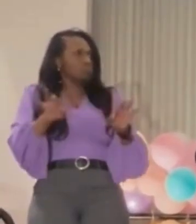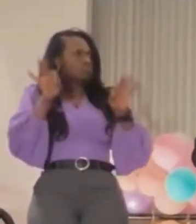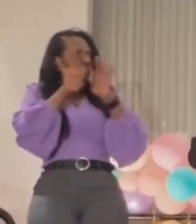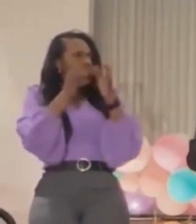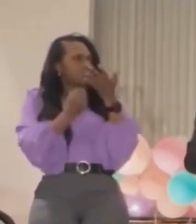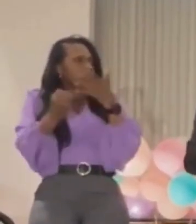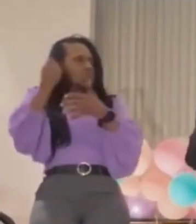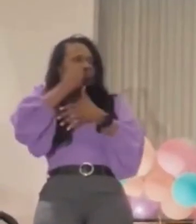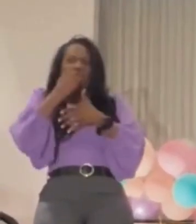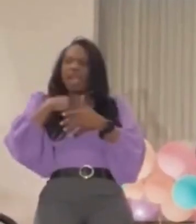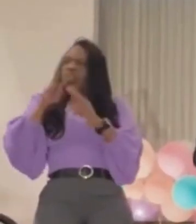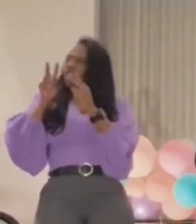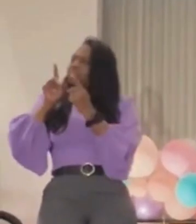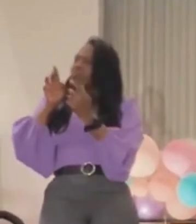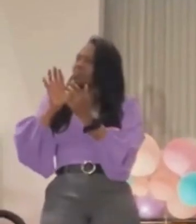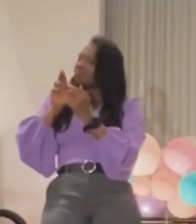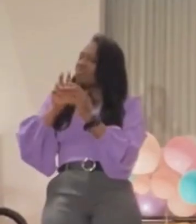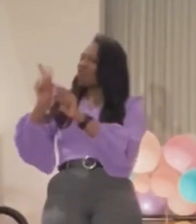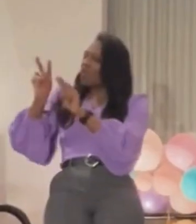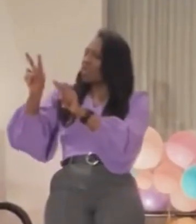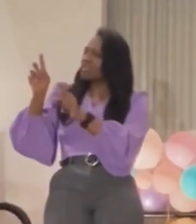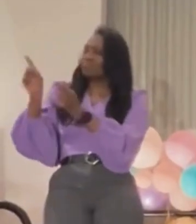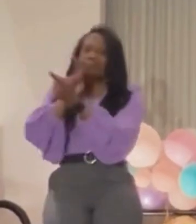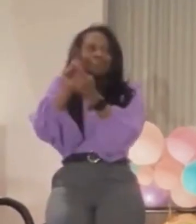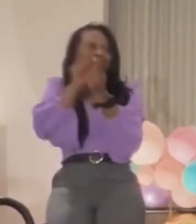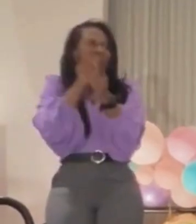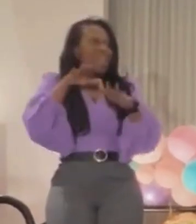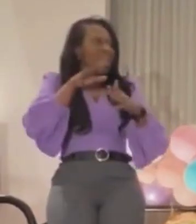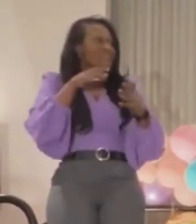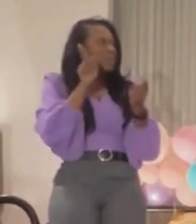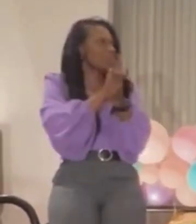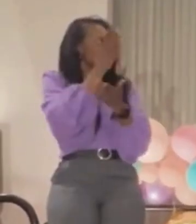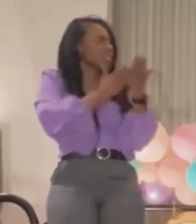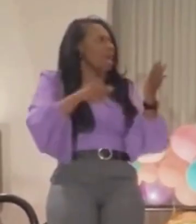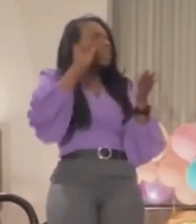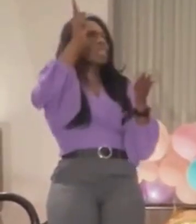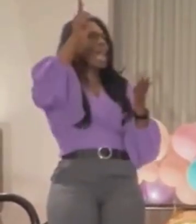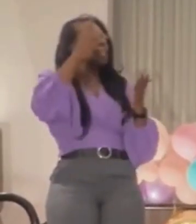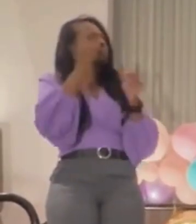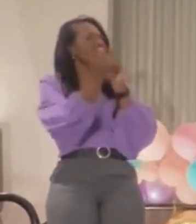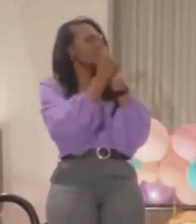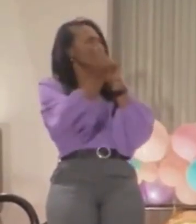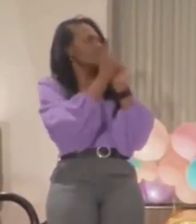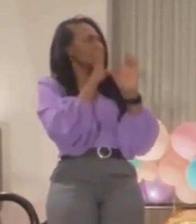I look forward to meeting with each of you I haven't met yet today, later, please come and talk with me.